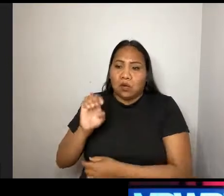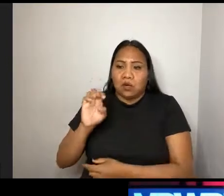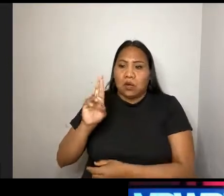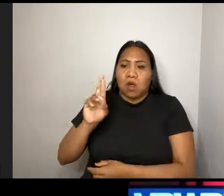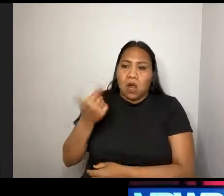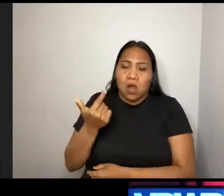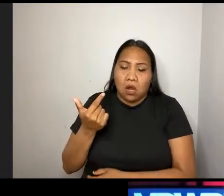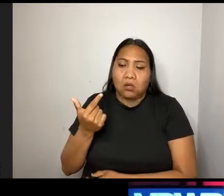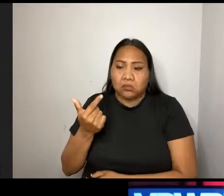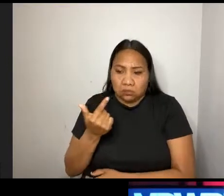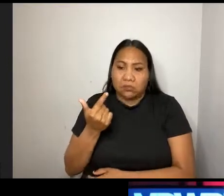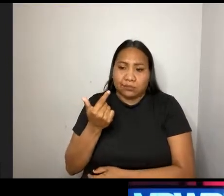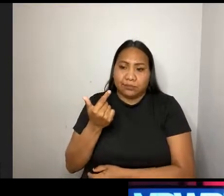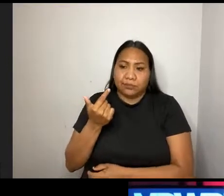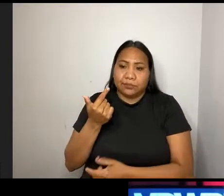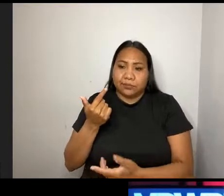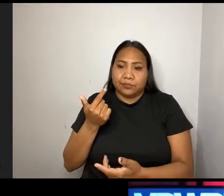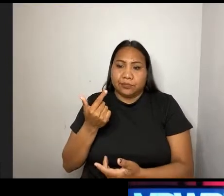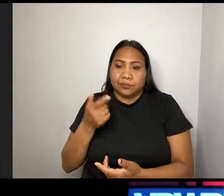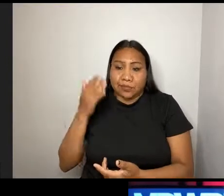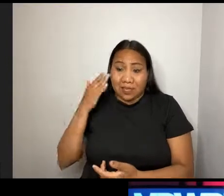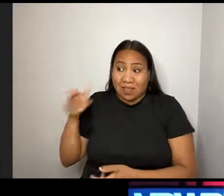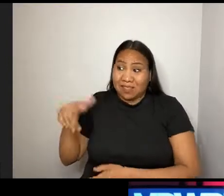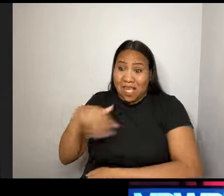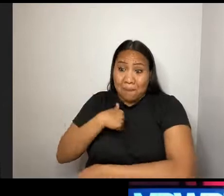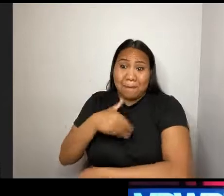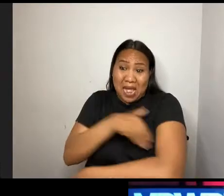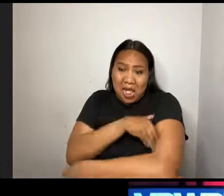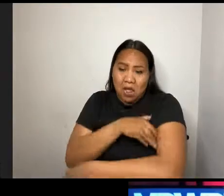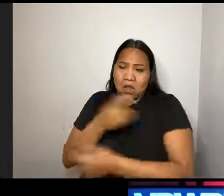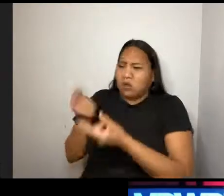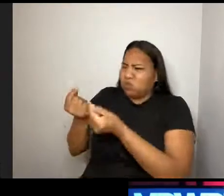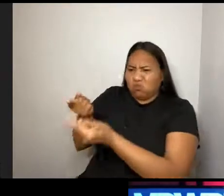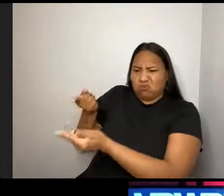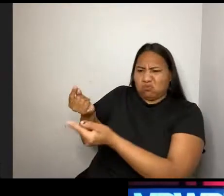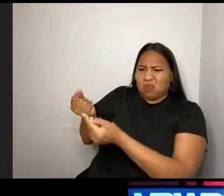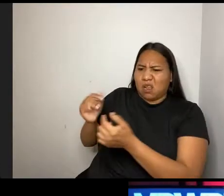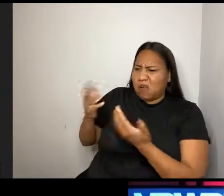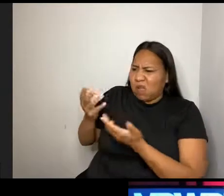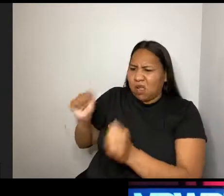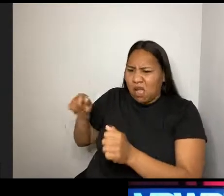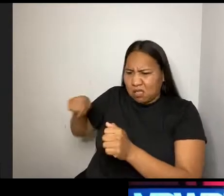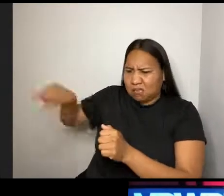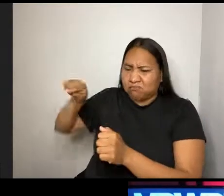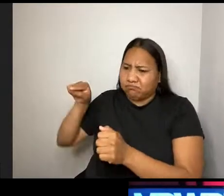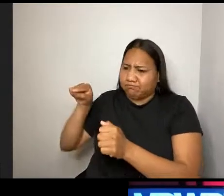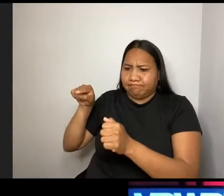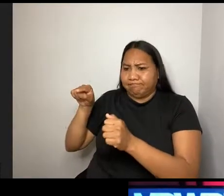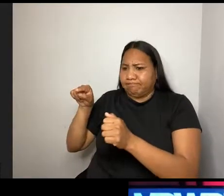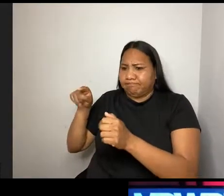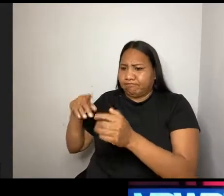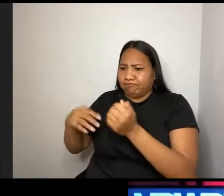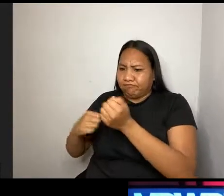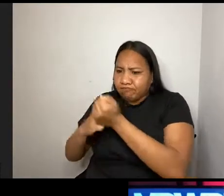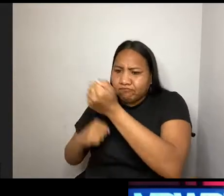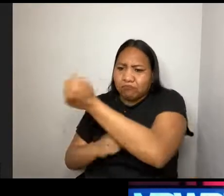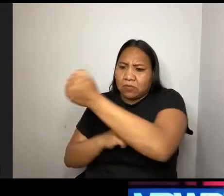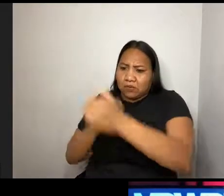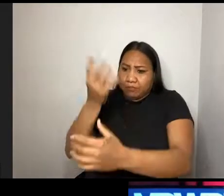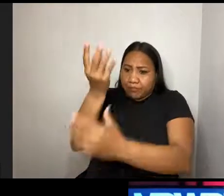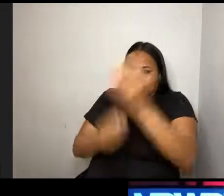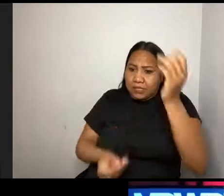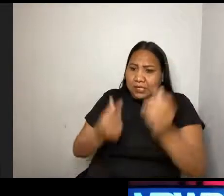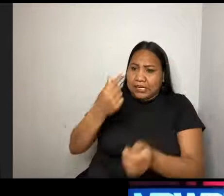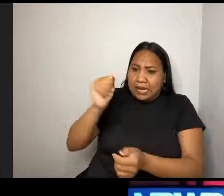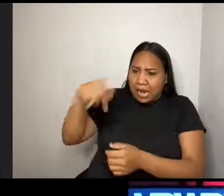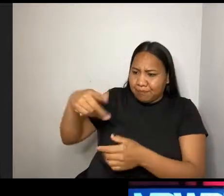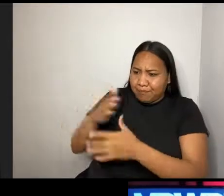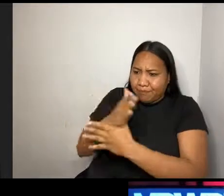What is that path to bridging those silos because, like you said, there is more power when working